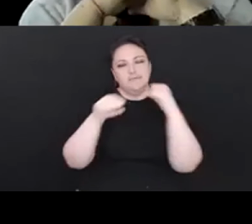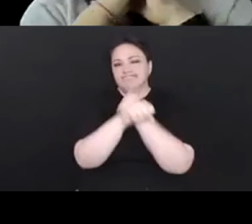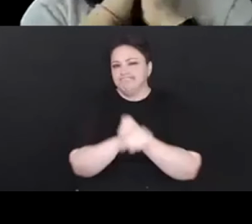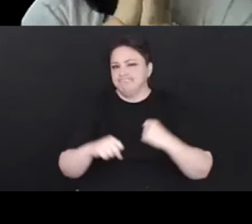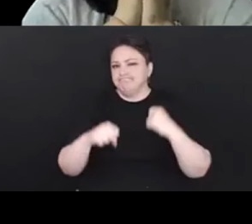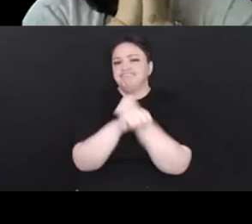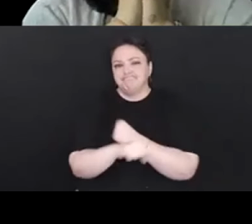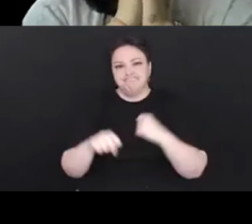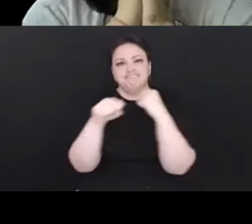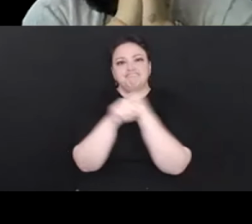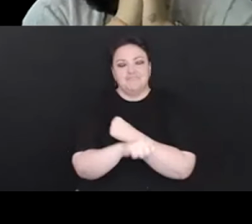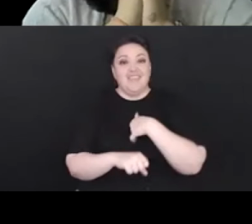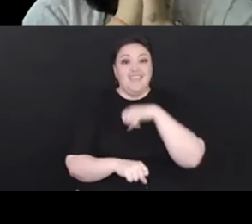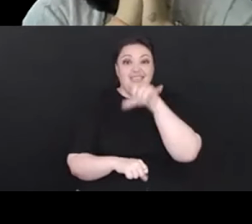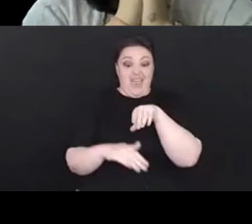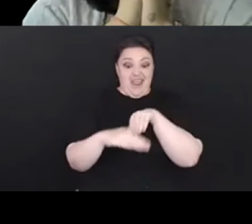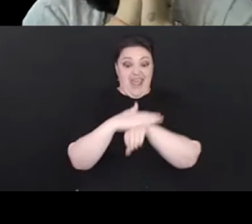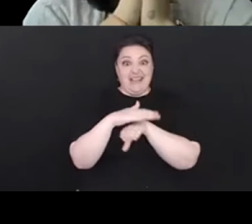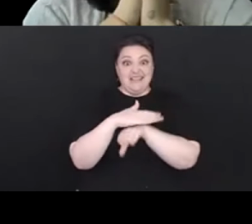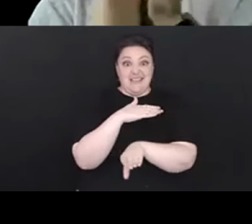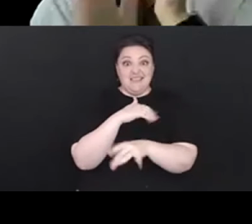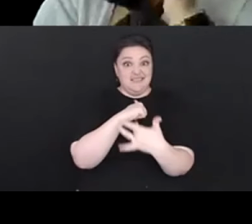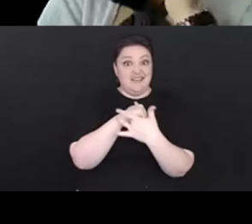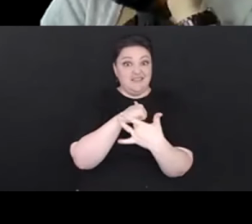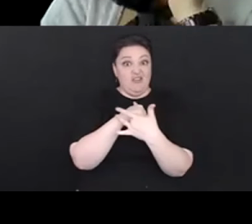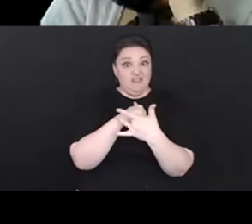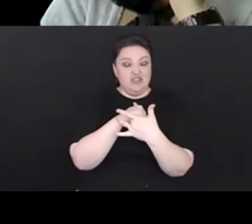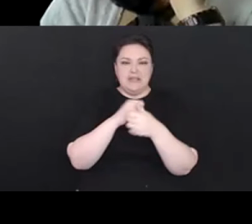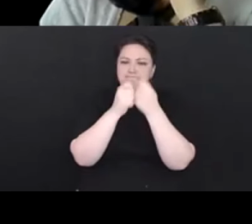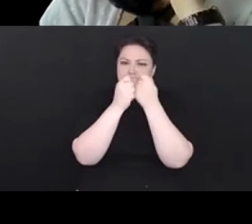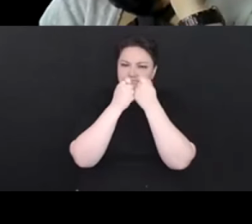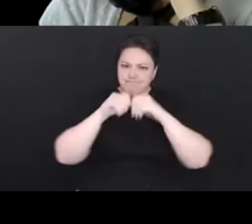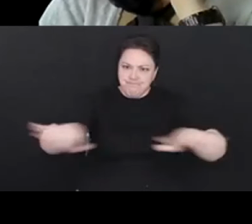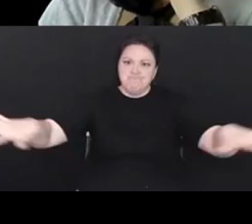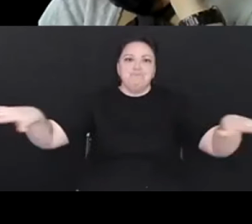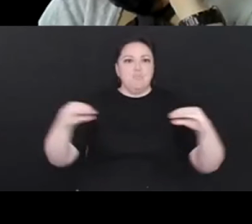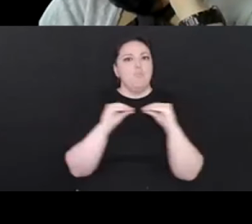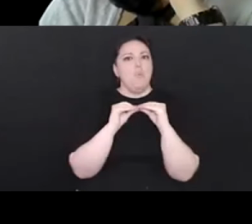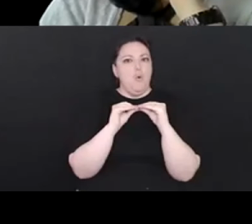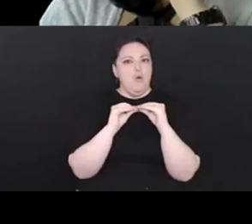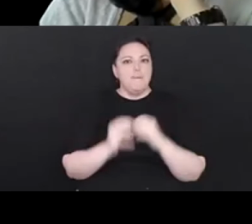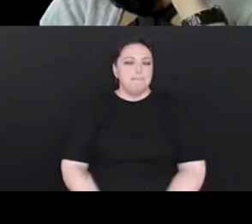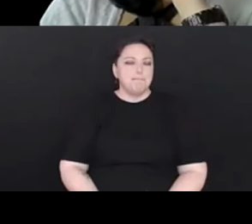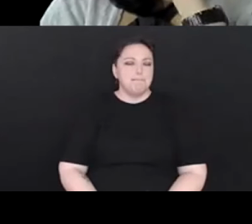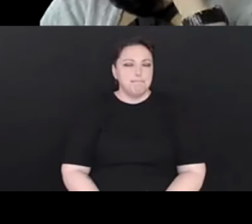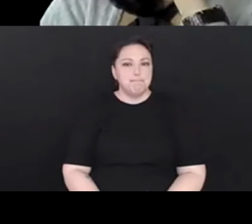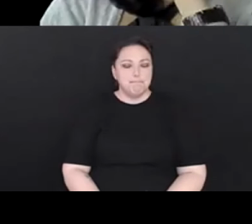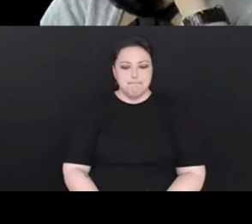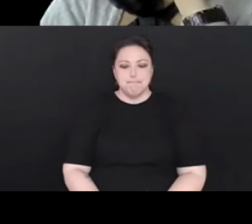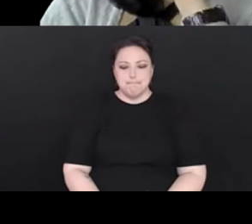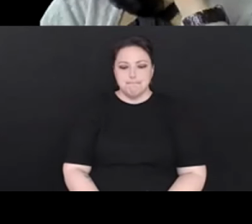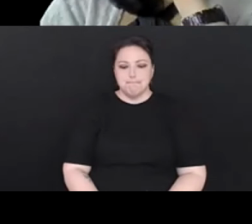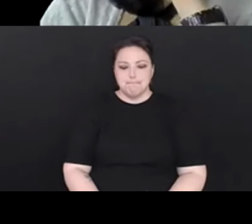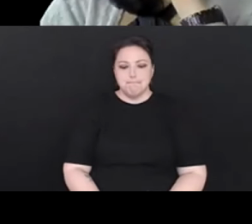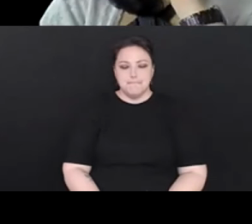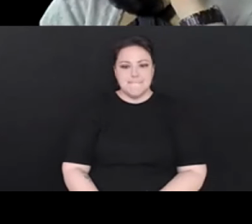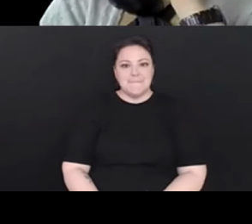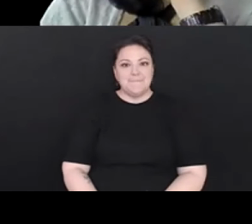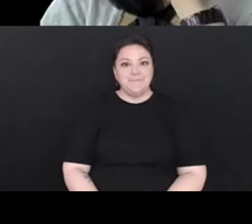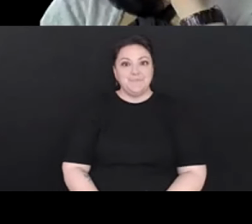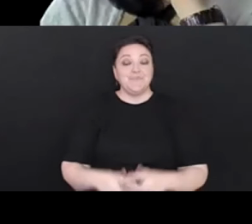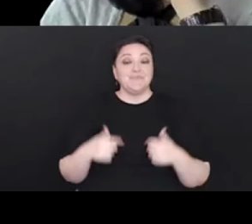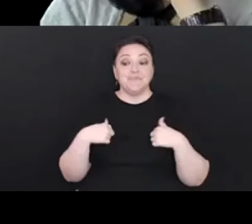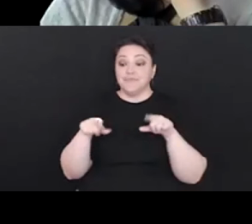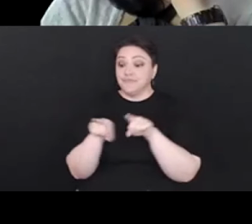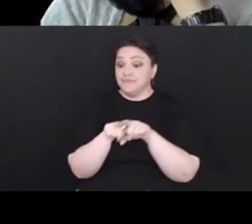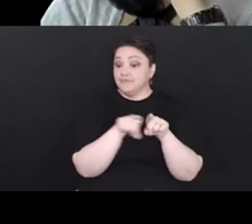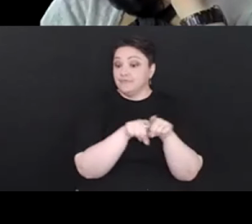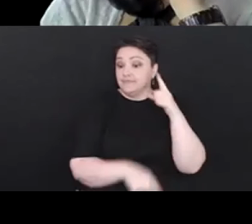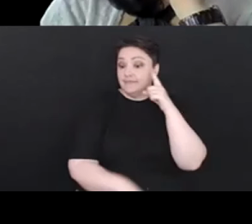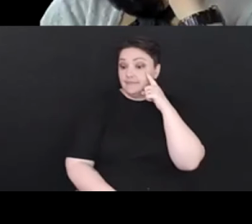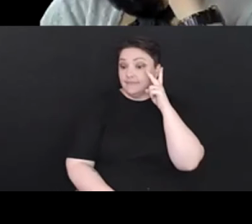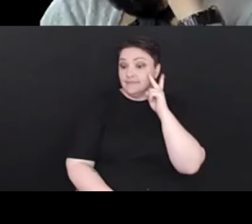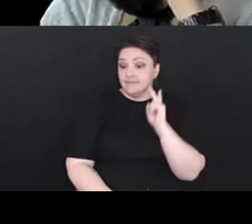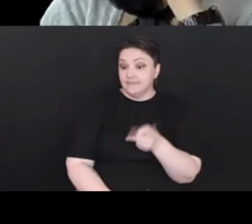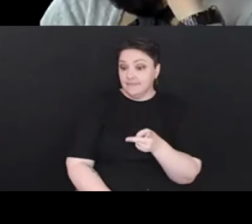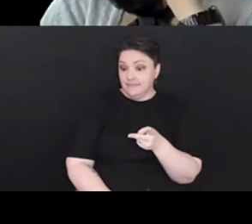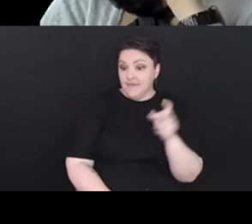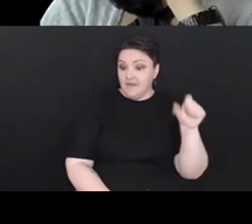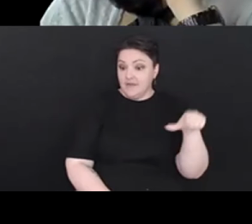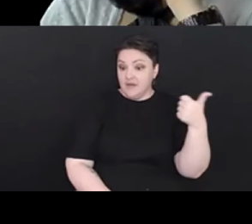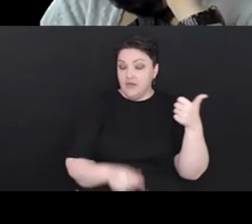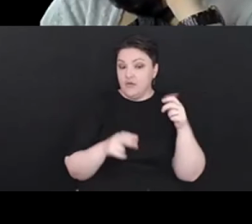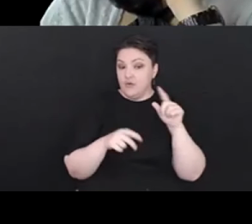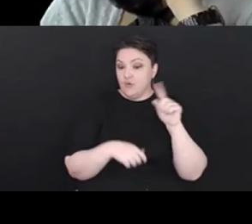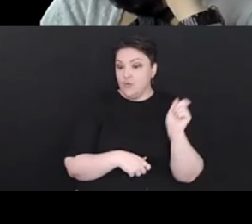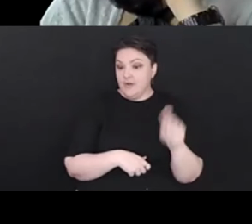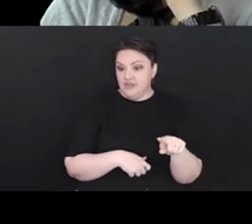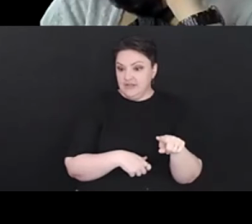expanding that access. I also saw another question. Um, could you, uh, I love the term